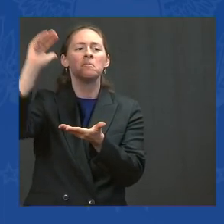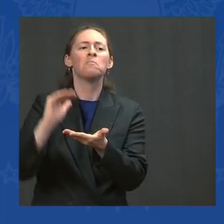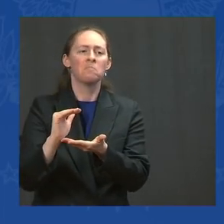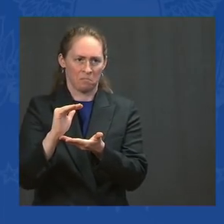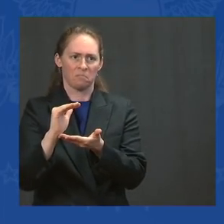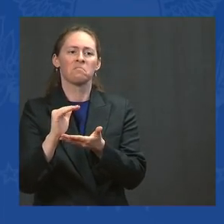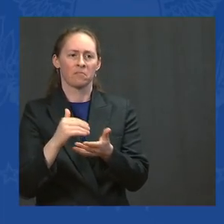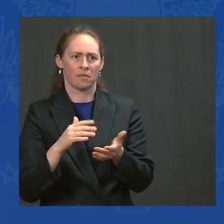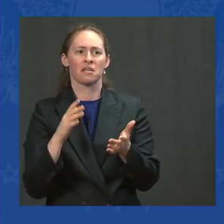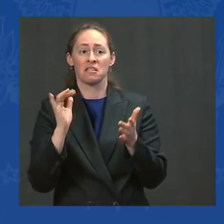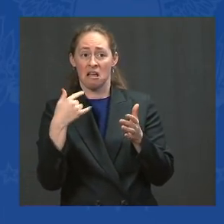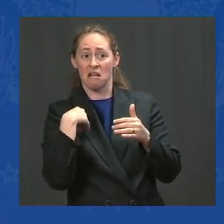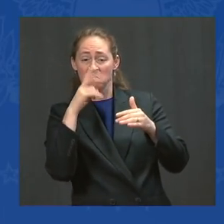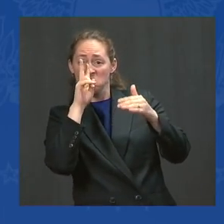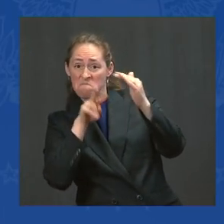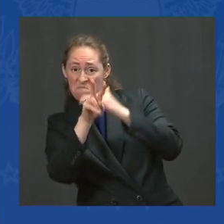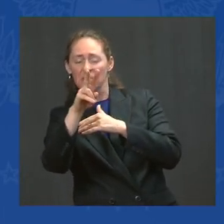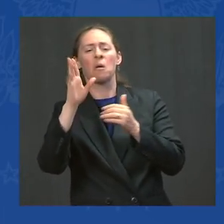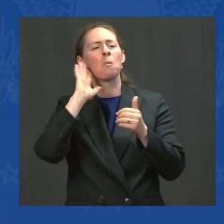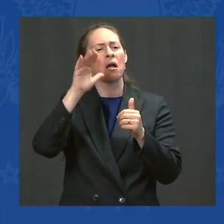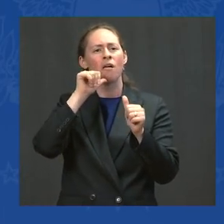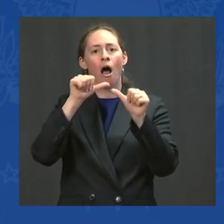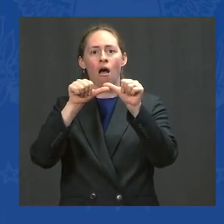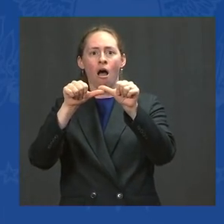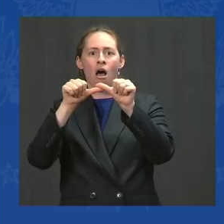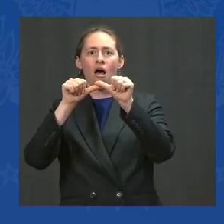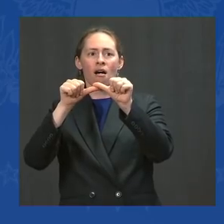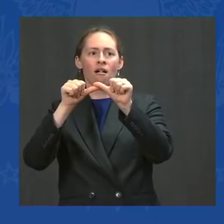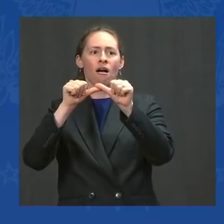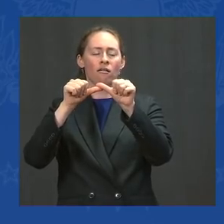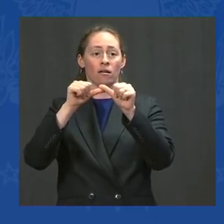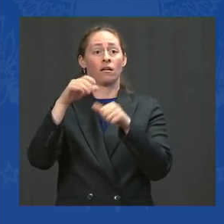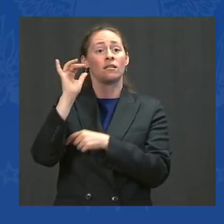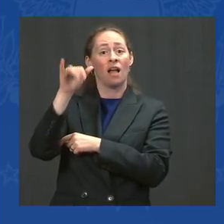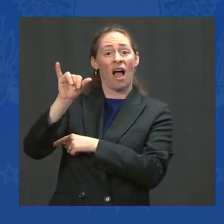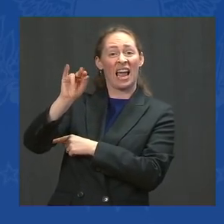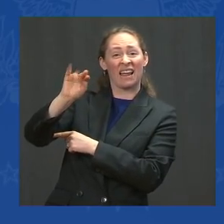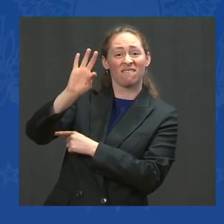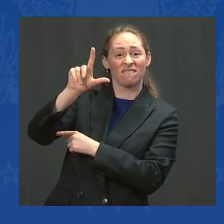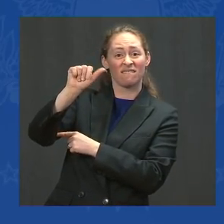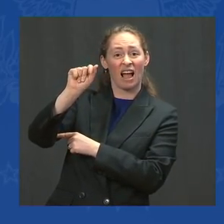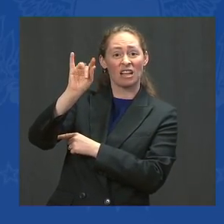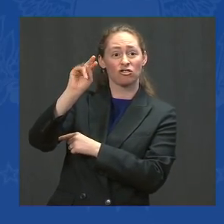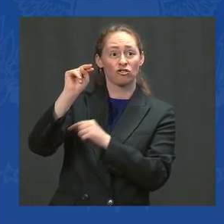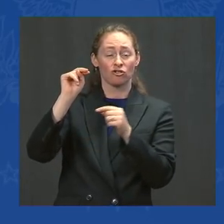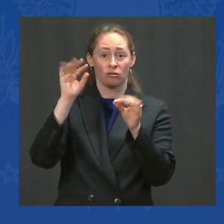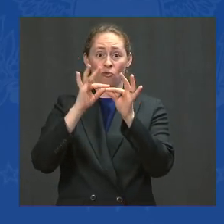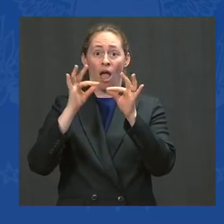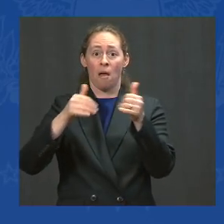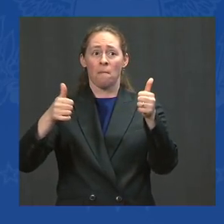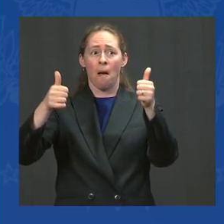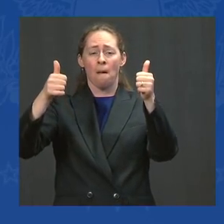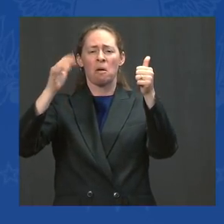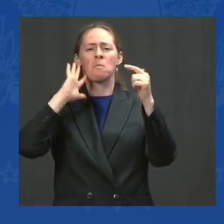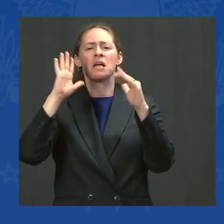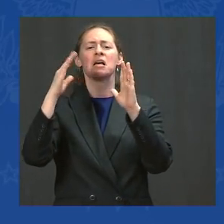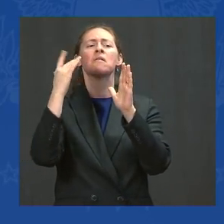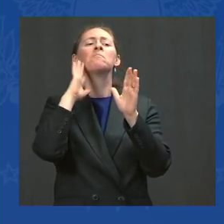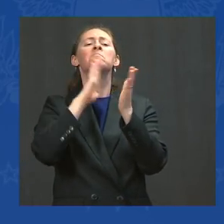It will take the pressure off of inflation, give a boost to our workforce, which leads to lower prices in the years ahead.